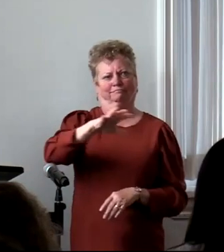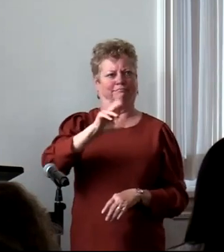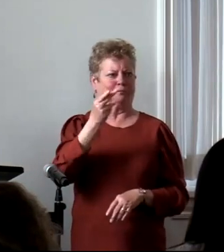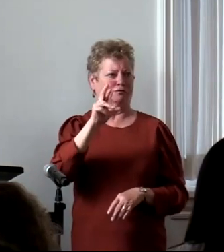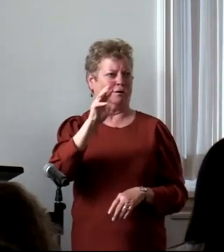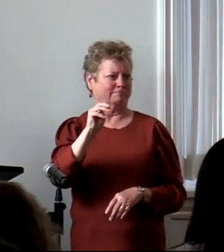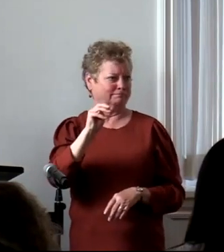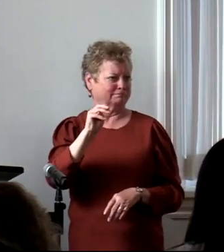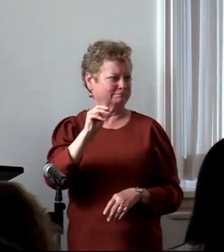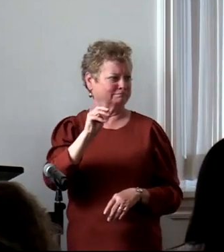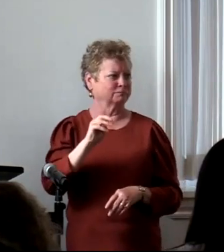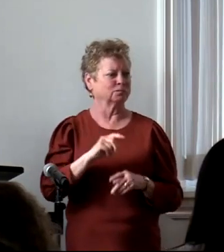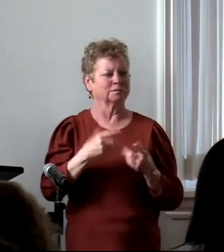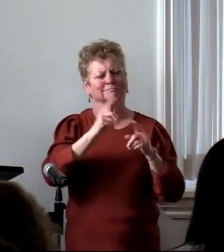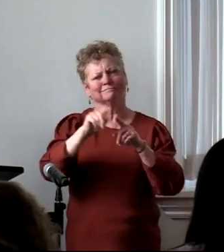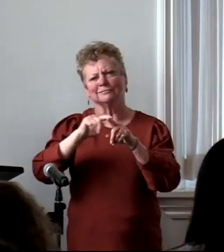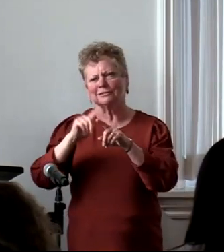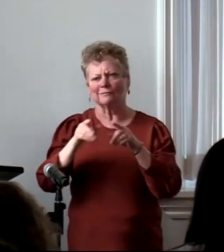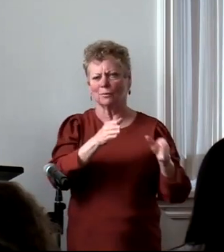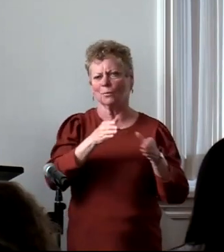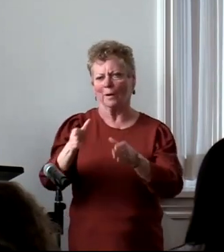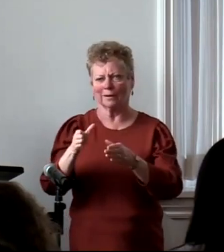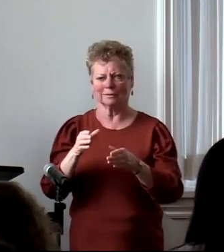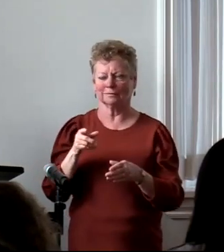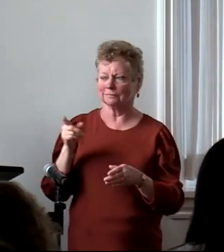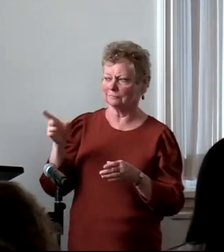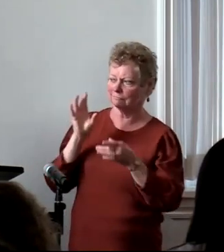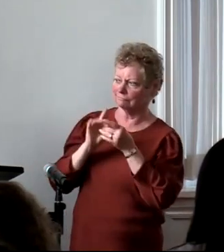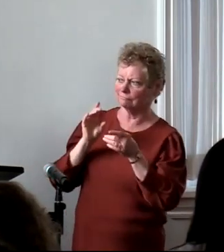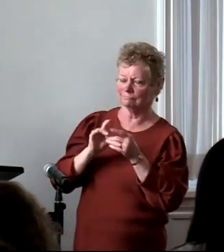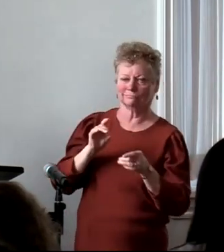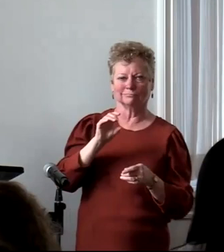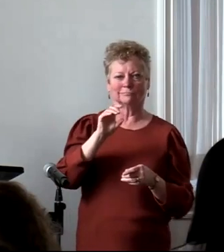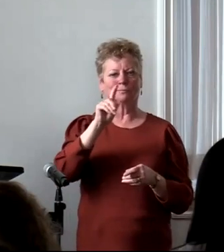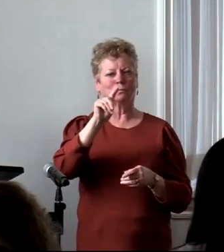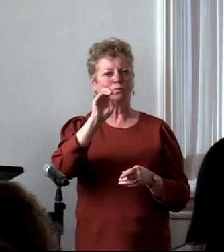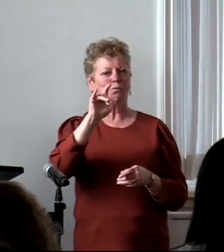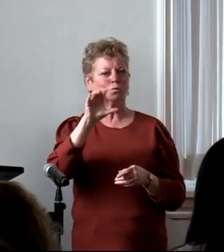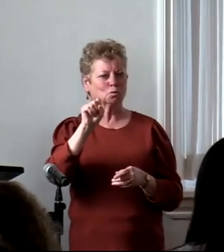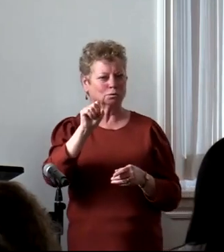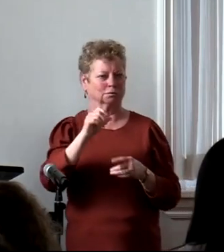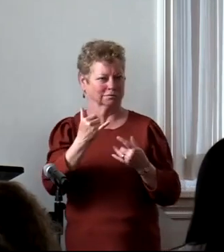More to say about the many ways in which the tools that were mentioned by Shelley are being animated